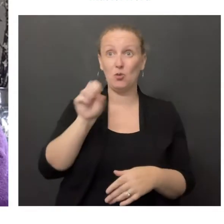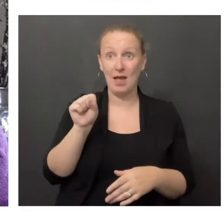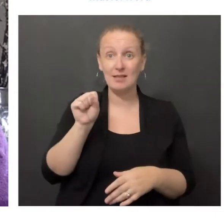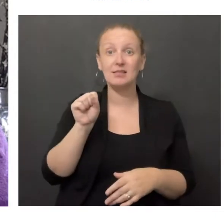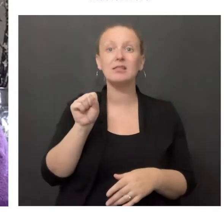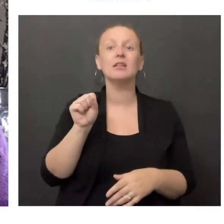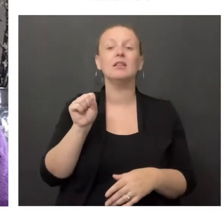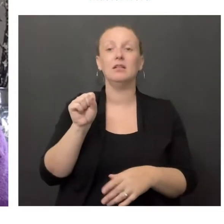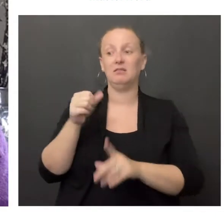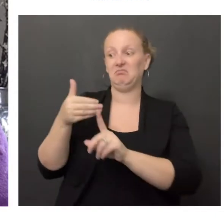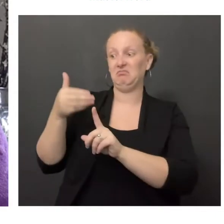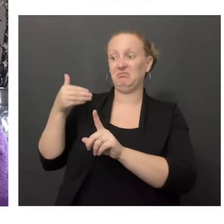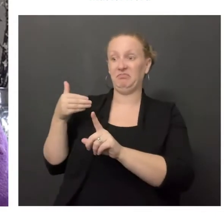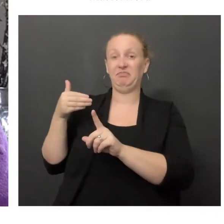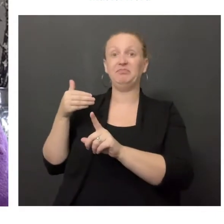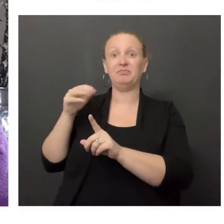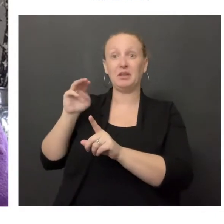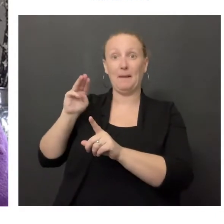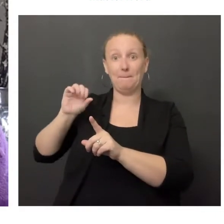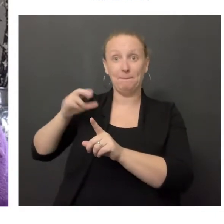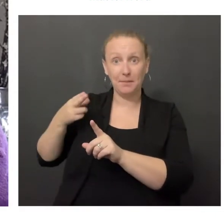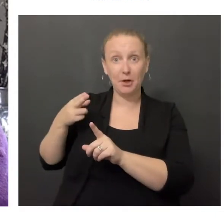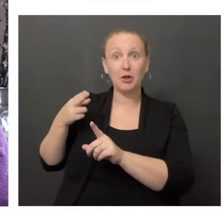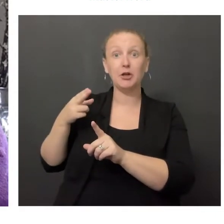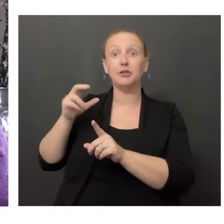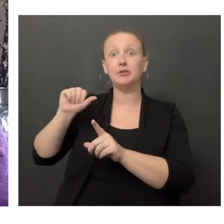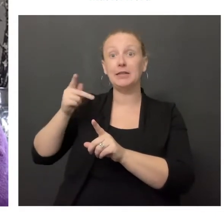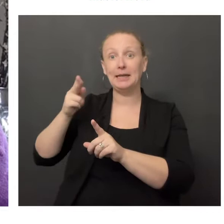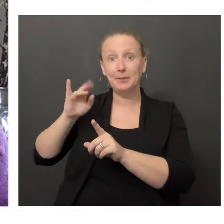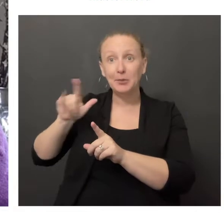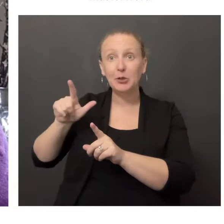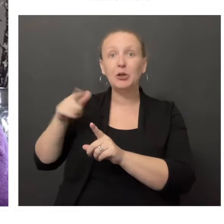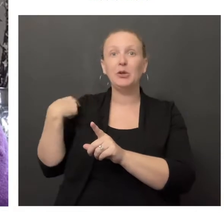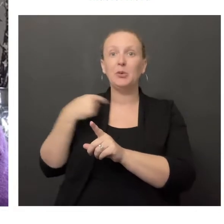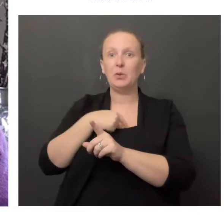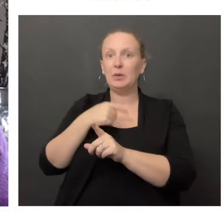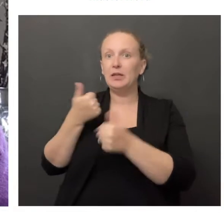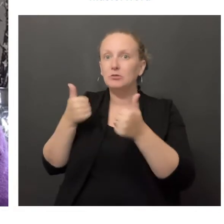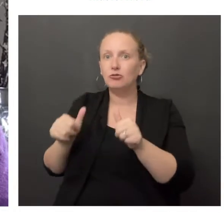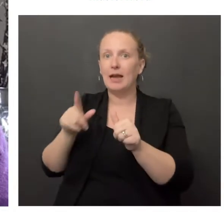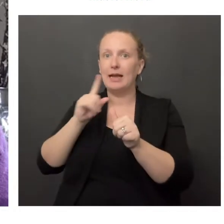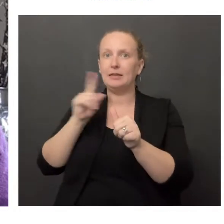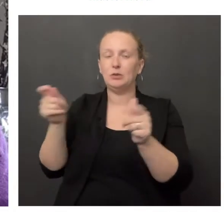the biggest push at the beginning of COVID was conservation, was the fact that we